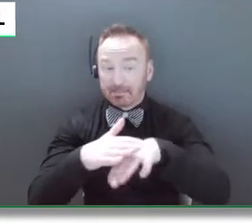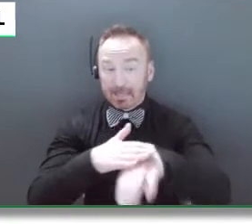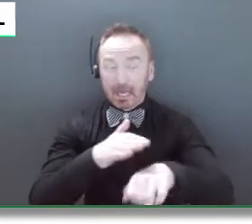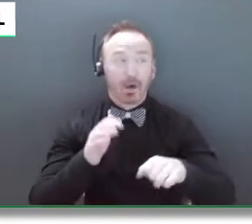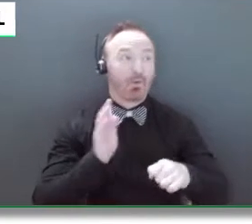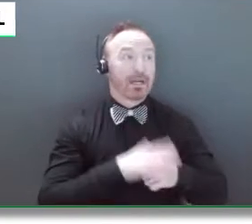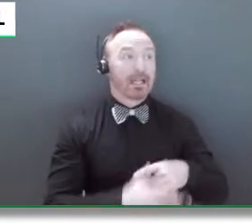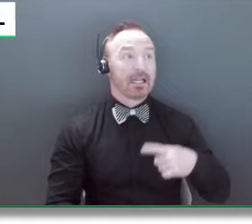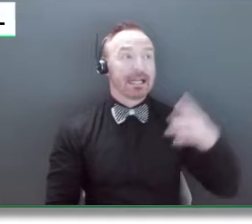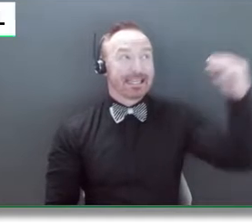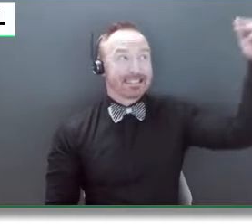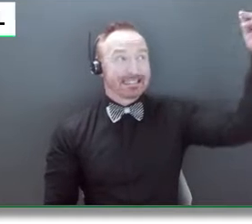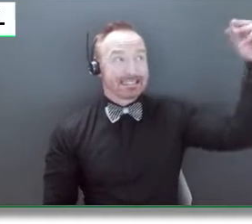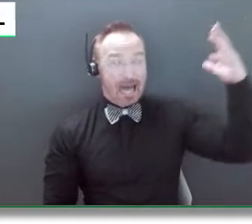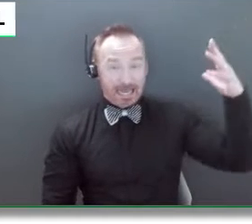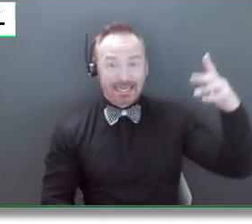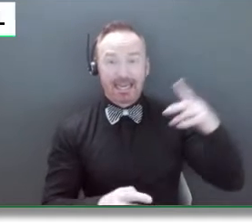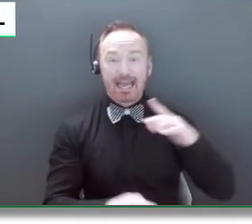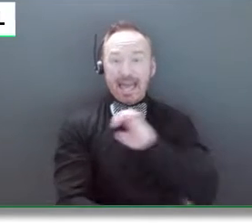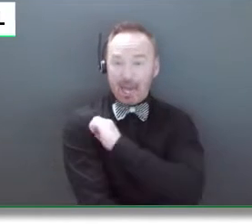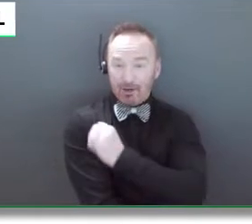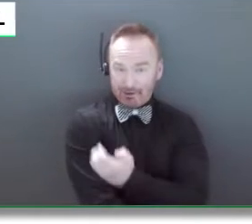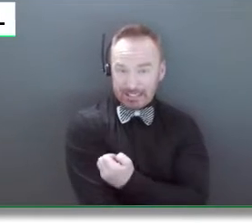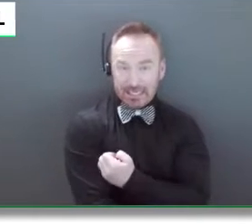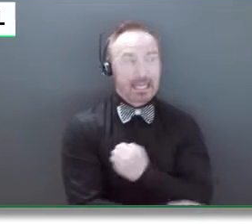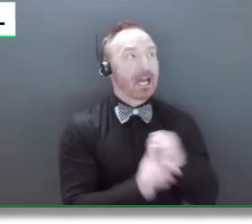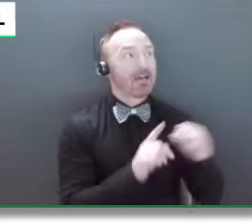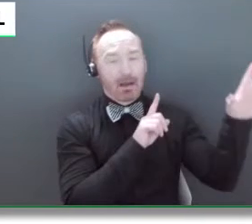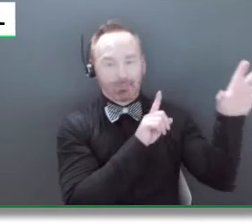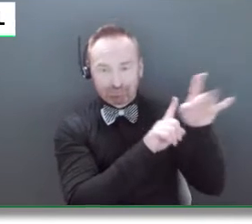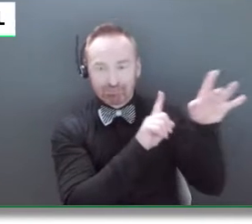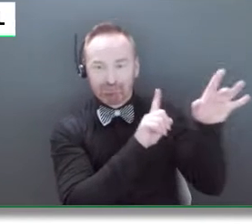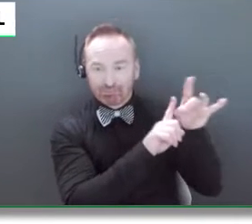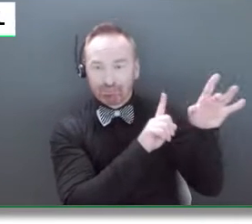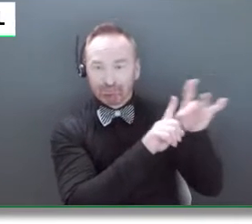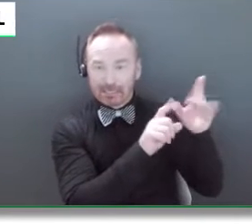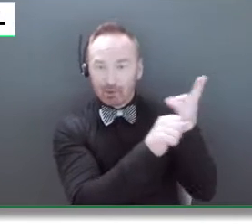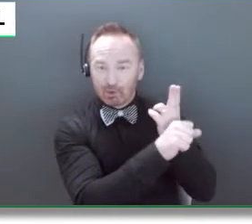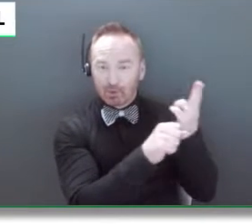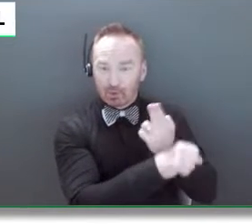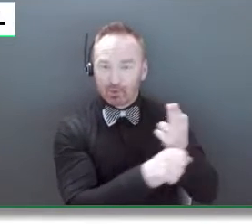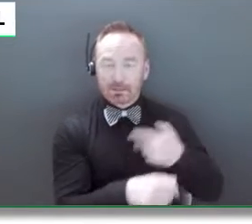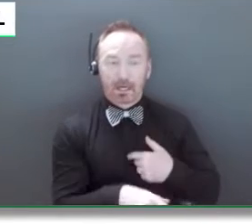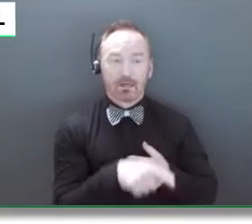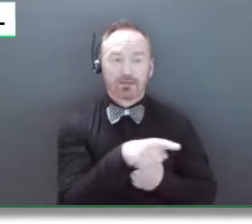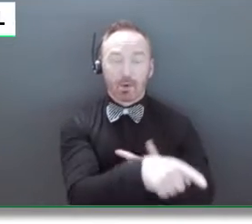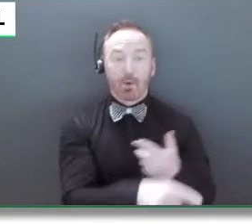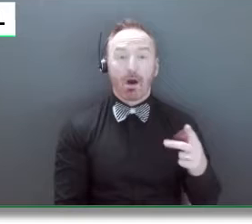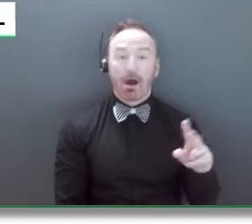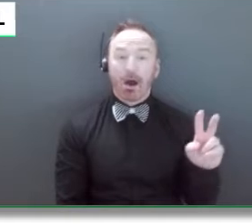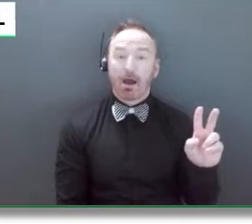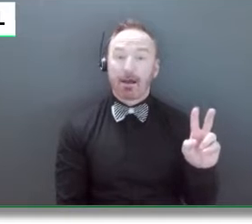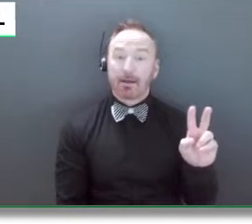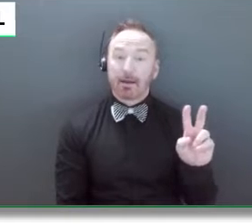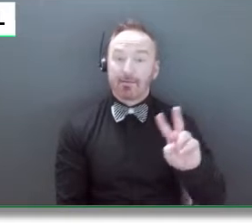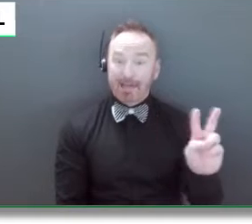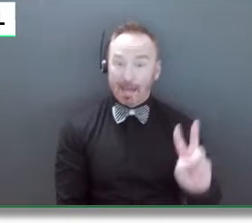full of a variety of different pieces of equipment. So equipment that resides on Vancouver Island would look much different than the equipment that shows